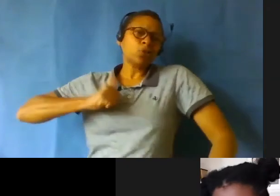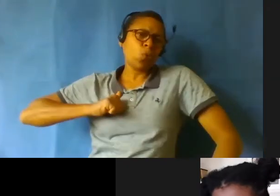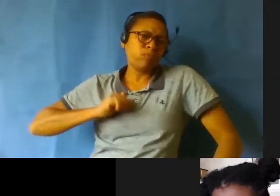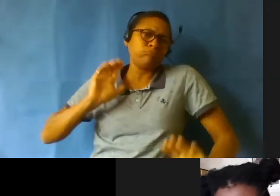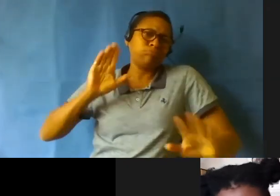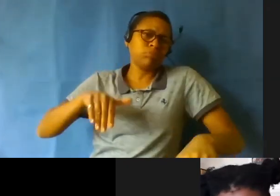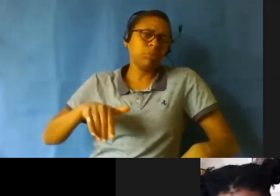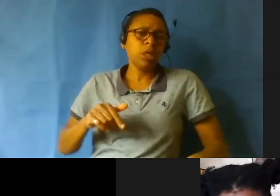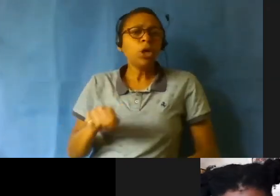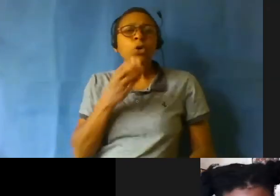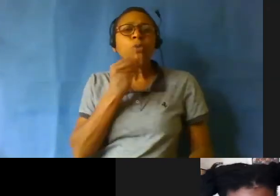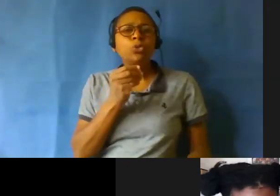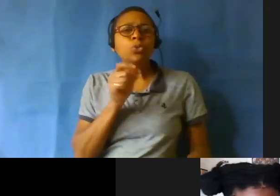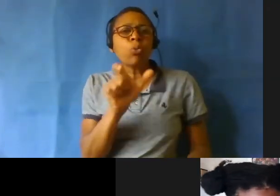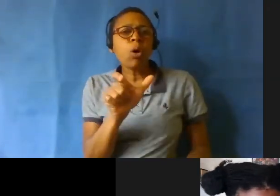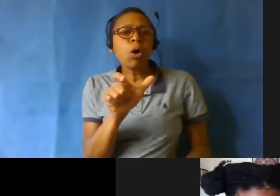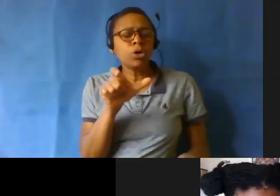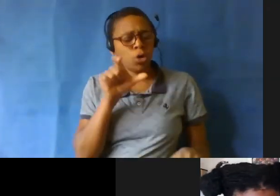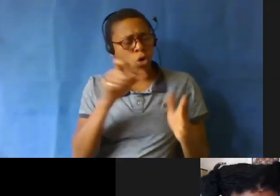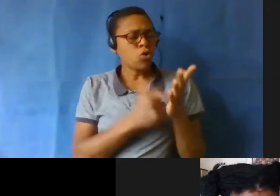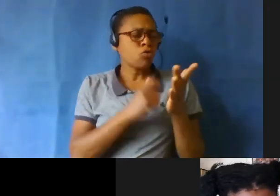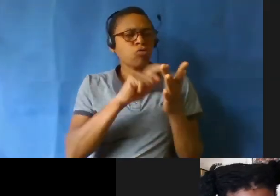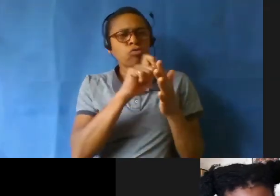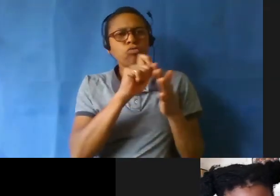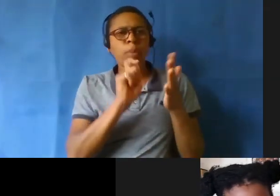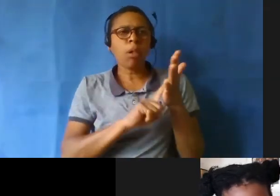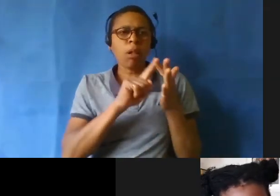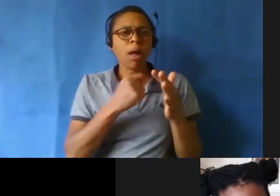I forgotten the lady's name who spoke earlier was talking about that the word